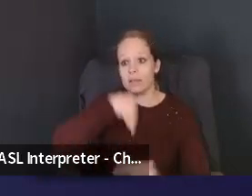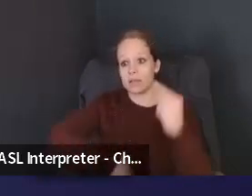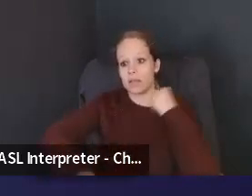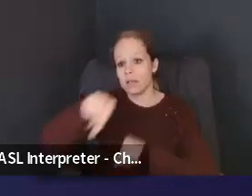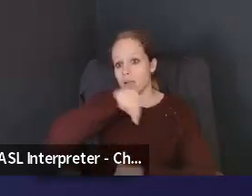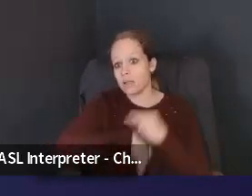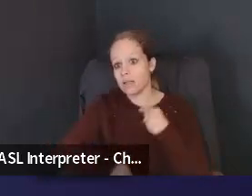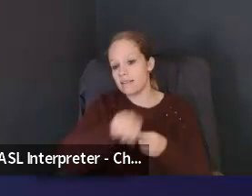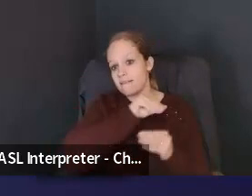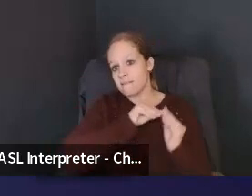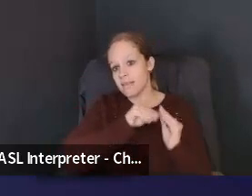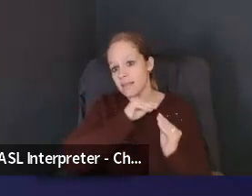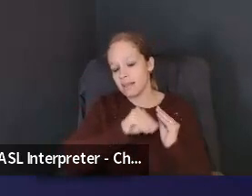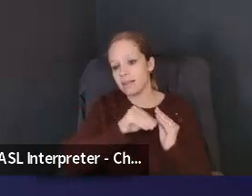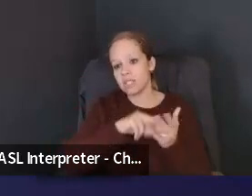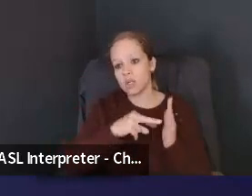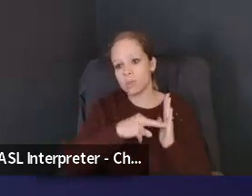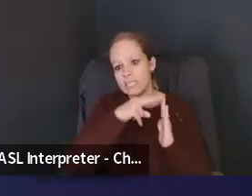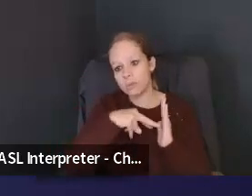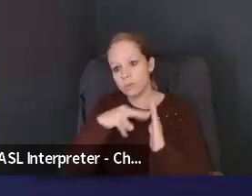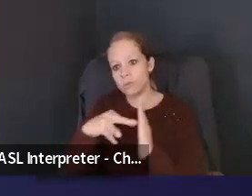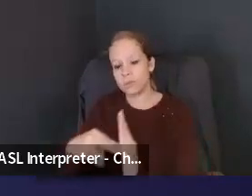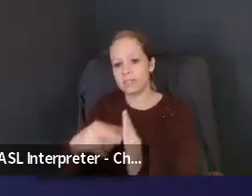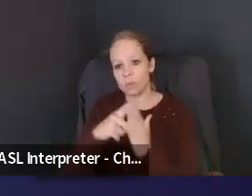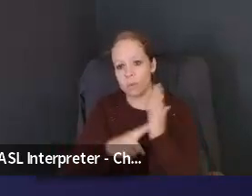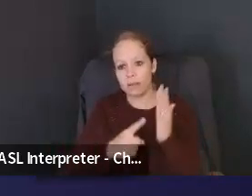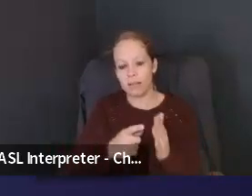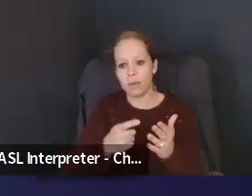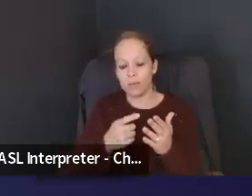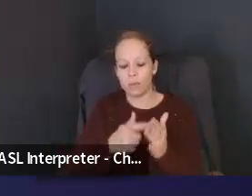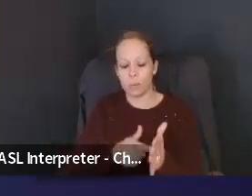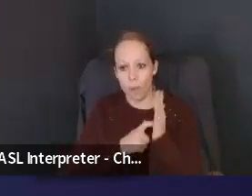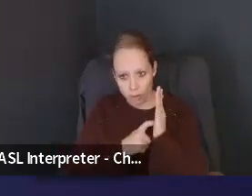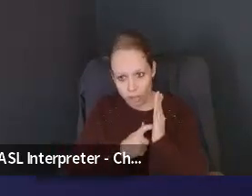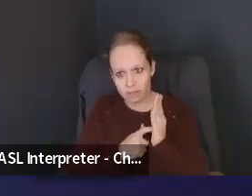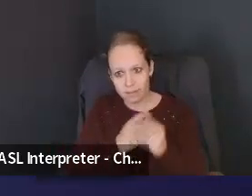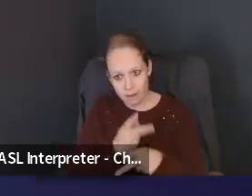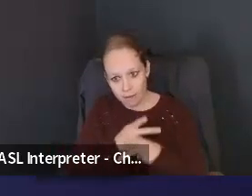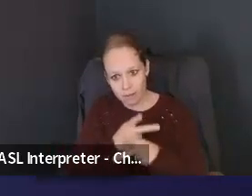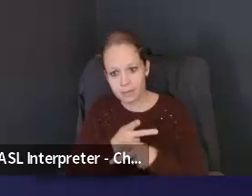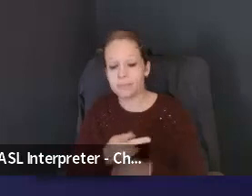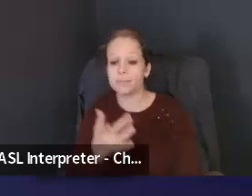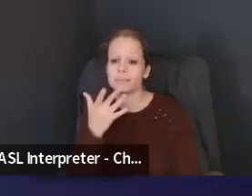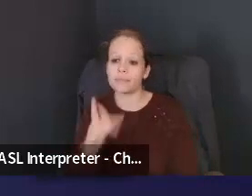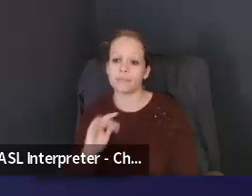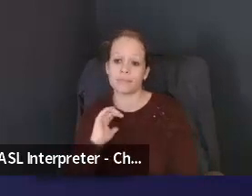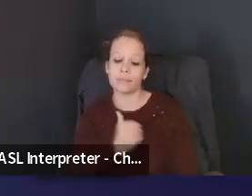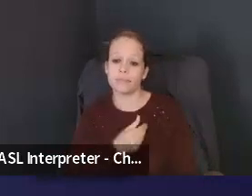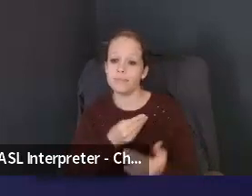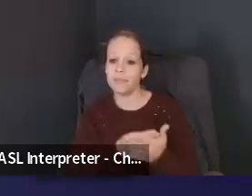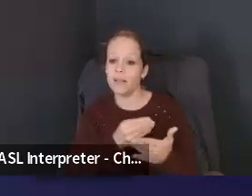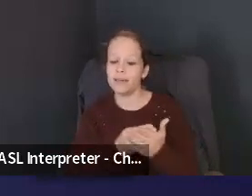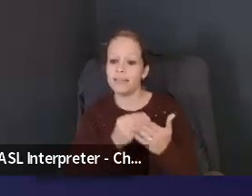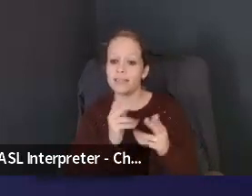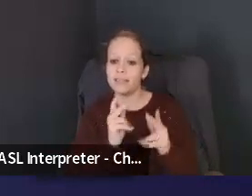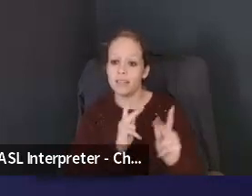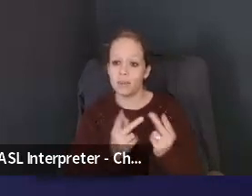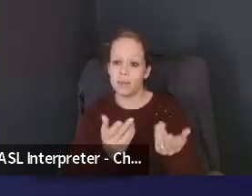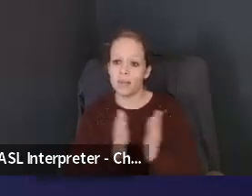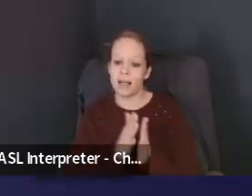what they require. Luckily at UK our funding folks have us turn in our budget, our proposed budget,